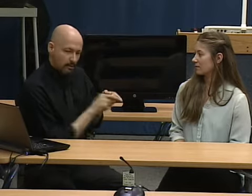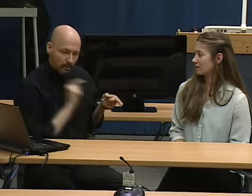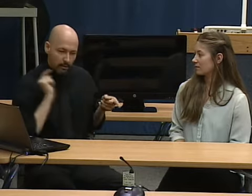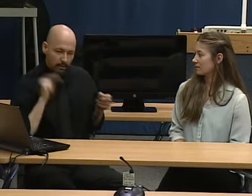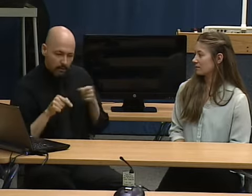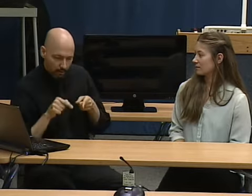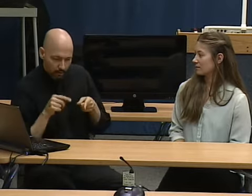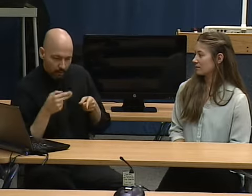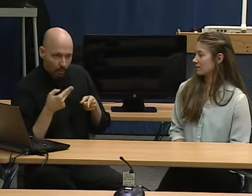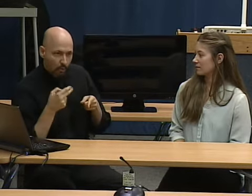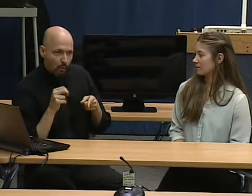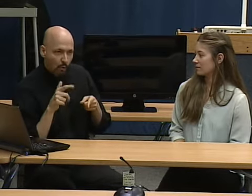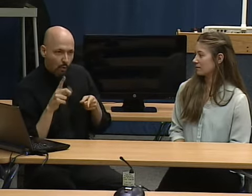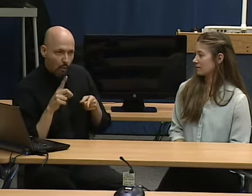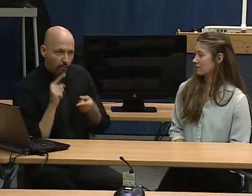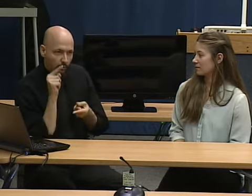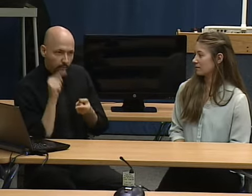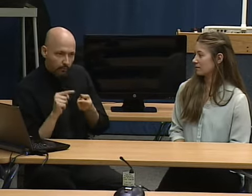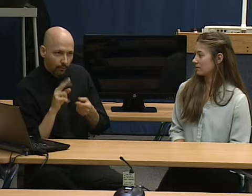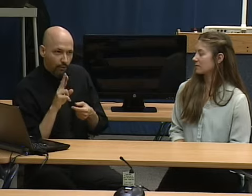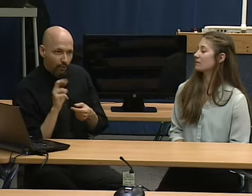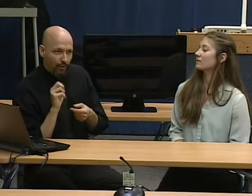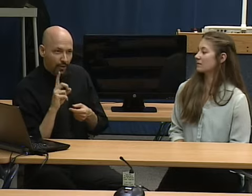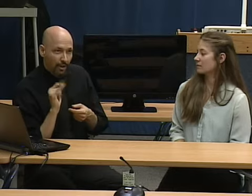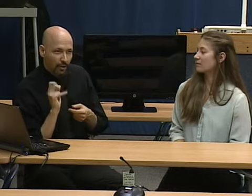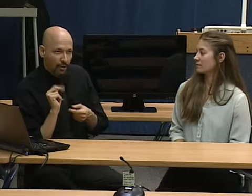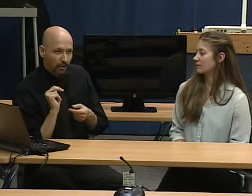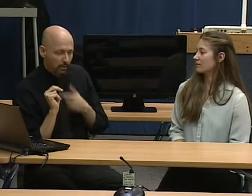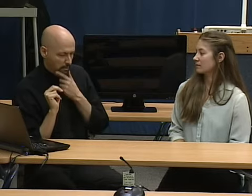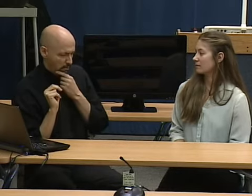But the 5th edition uses "H-O-L-D reduction." R-E-D-U-C-T-I-O-N